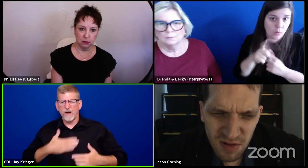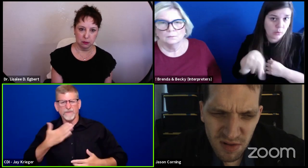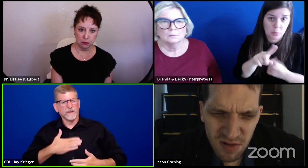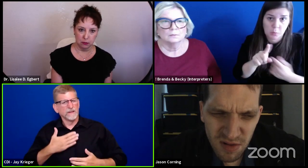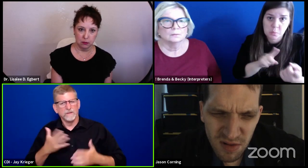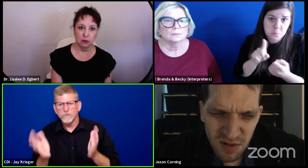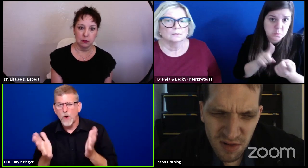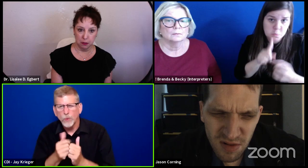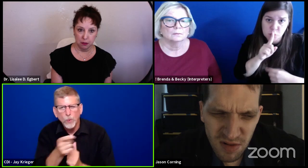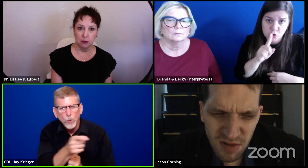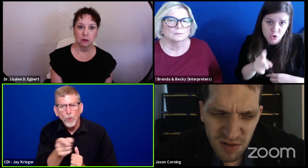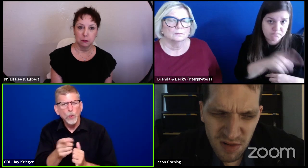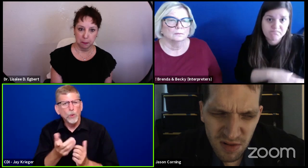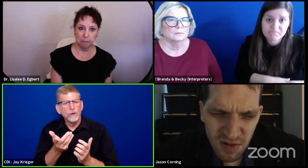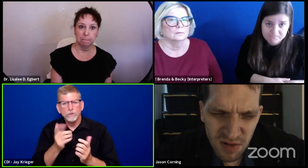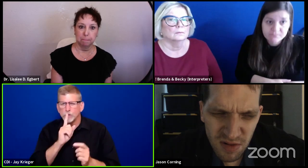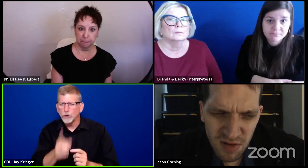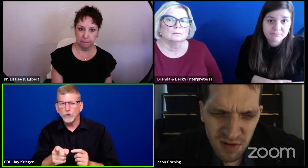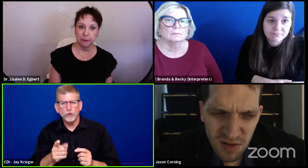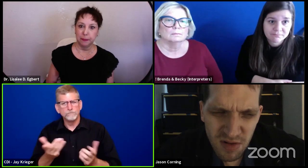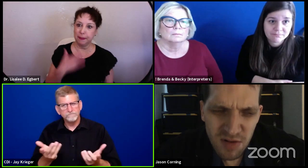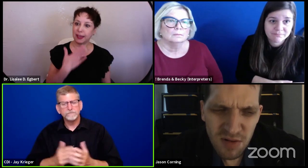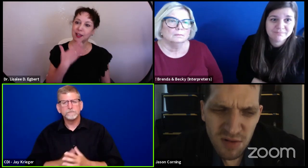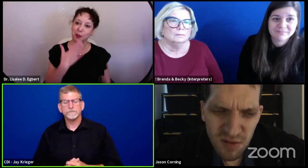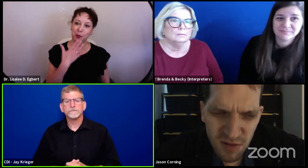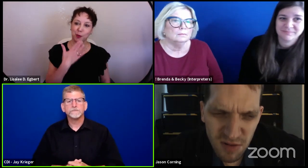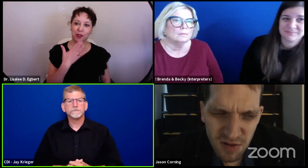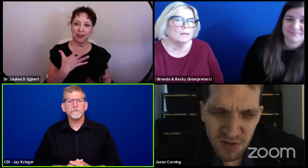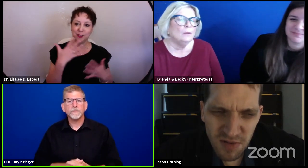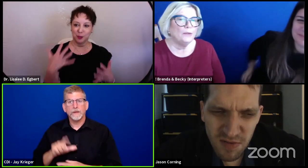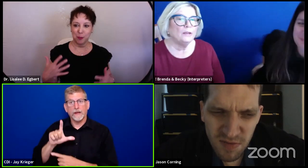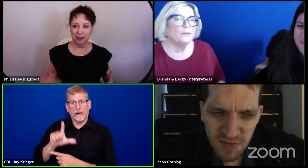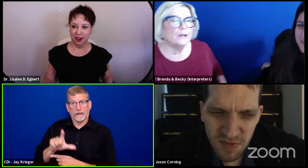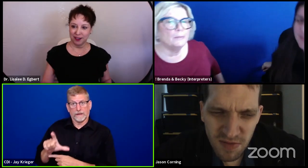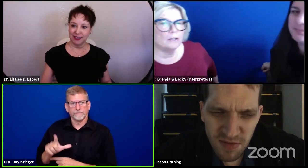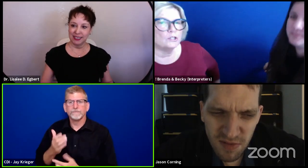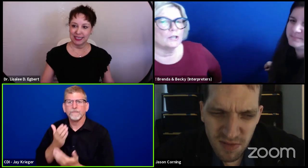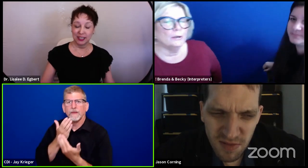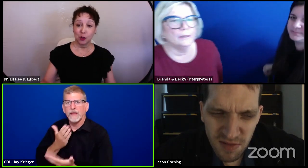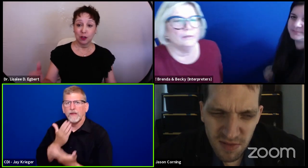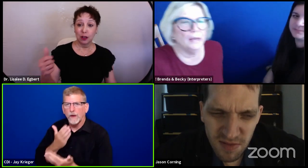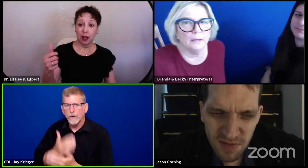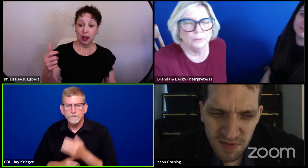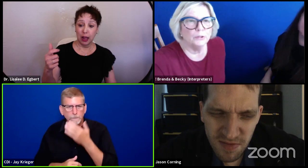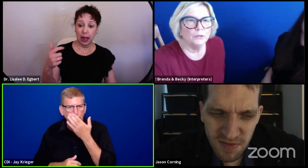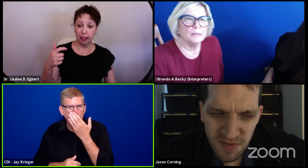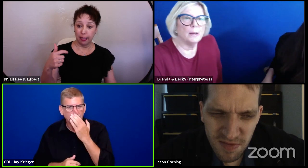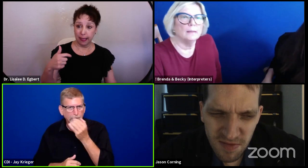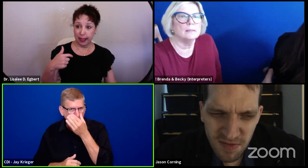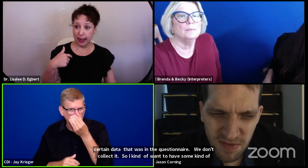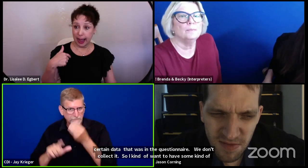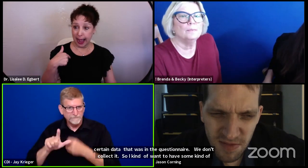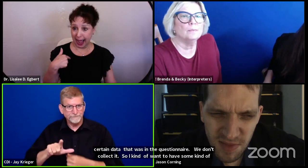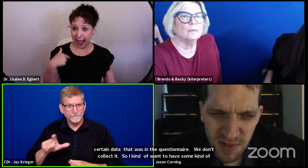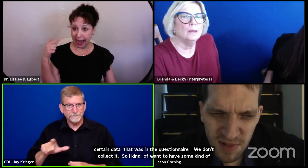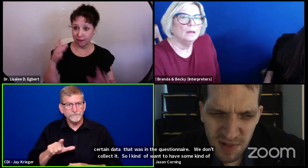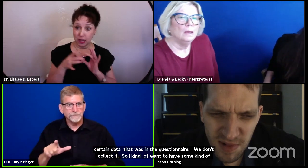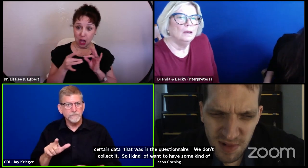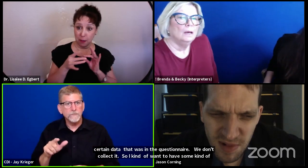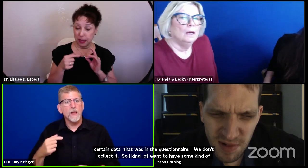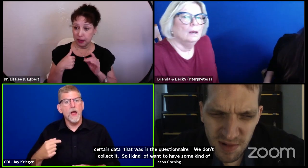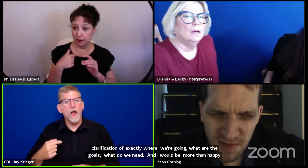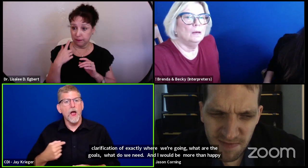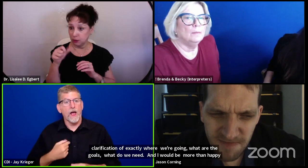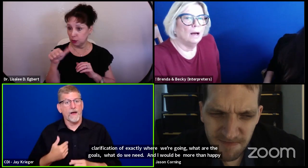Thank you very much, Dakota, thank you for your response.